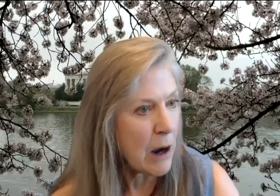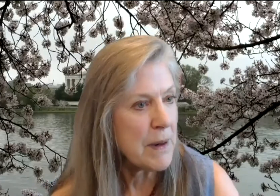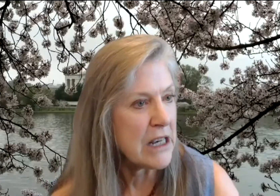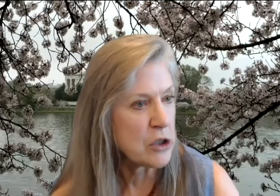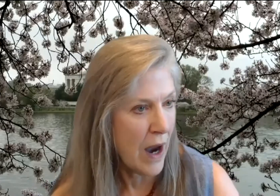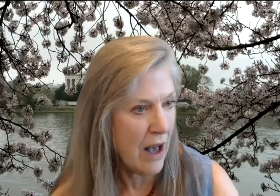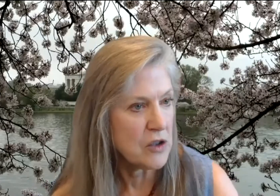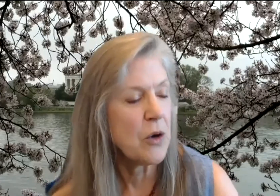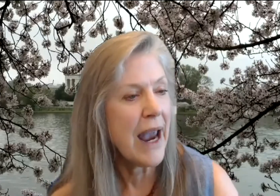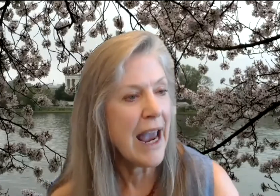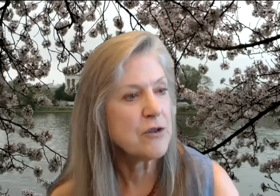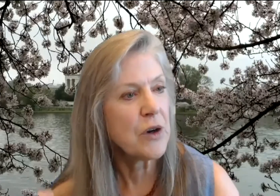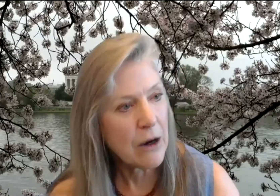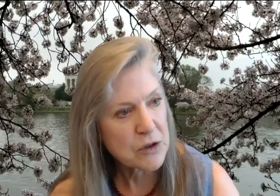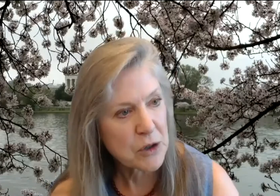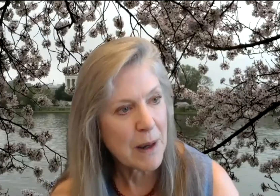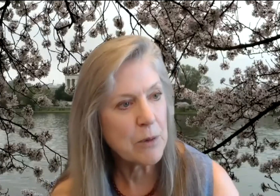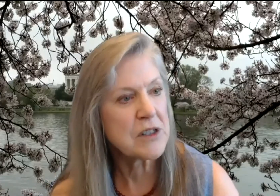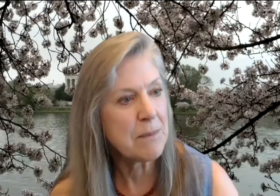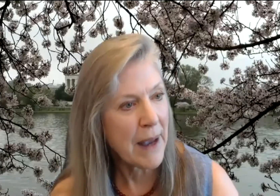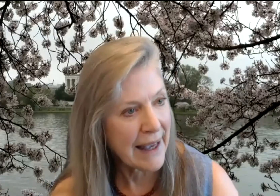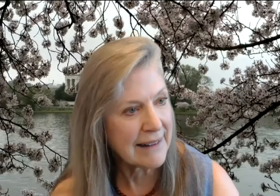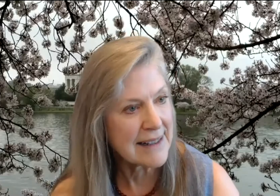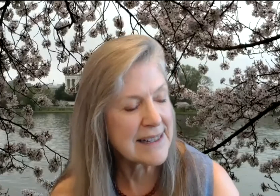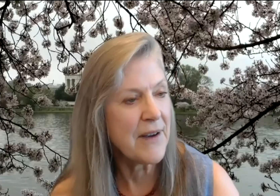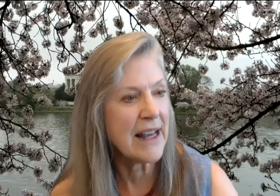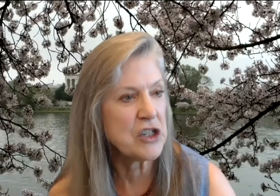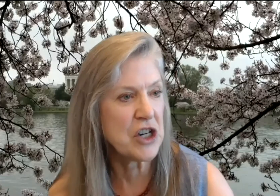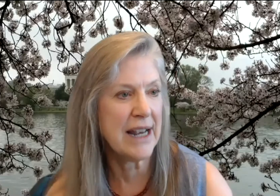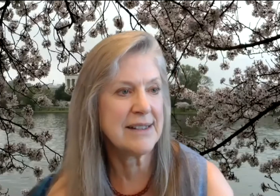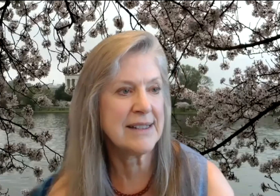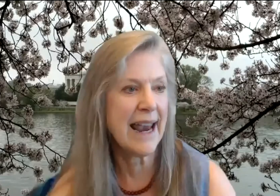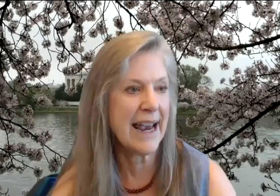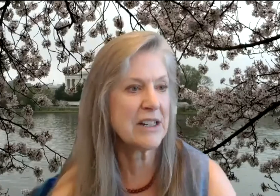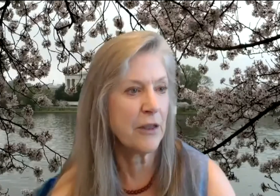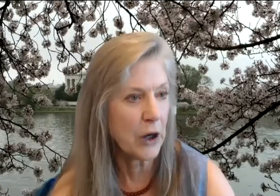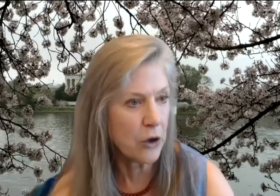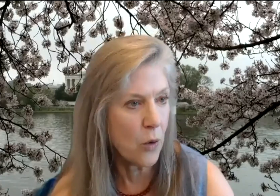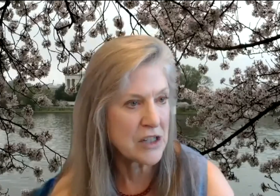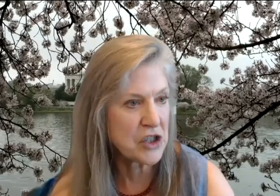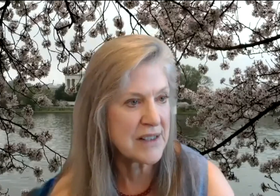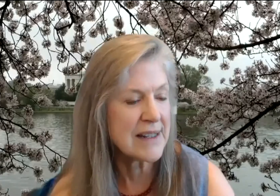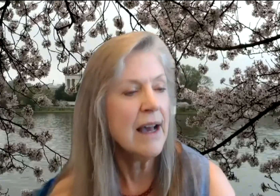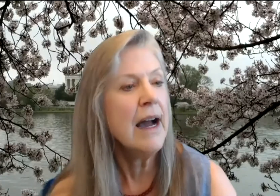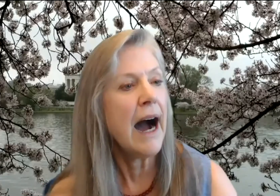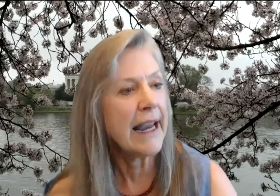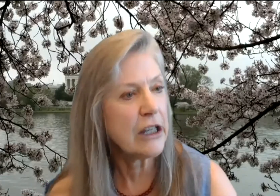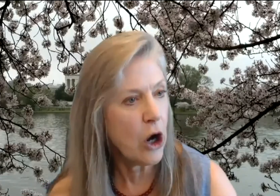up as well. After Council members and panelists have had a chance to ask questions, I can